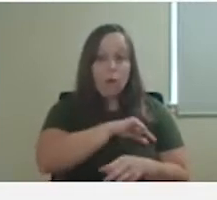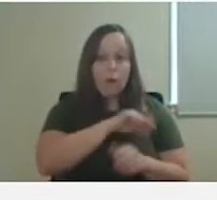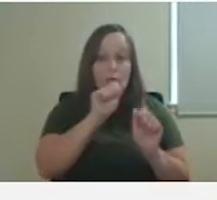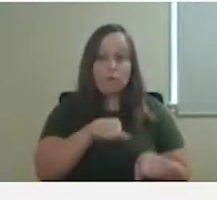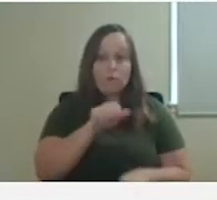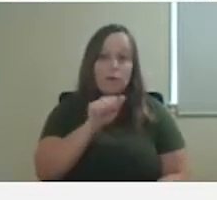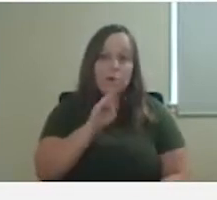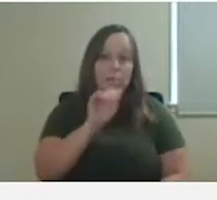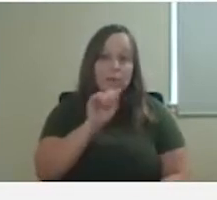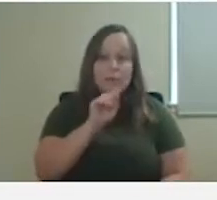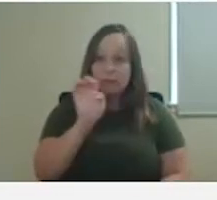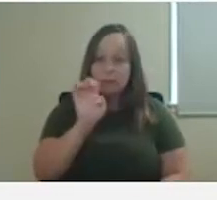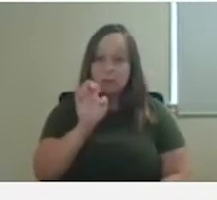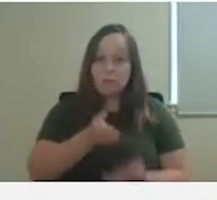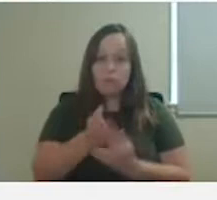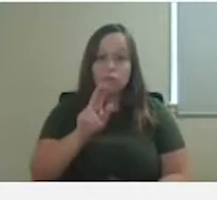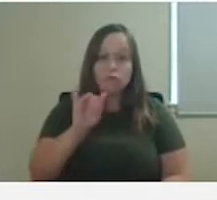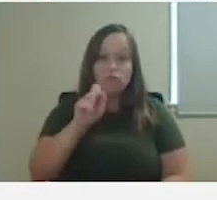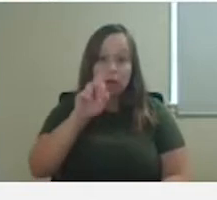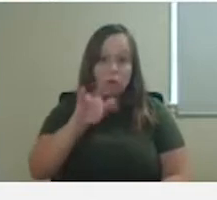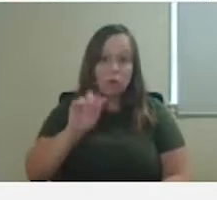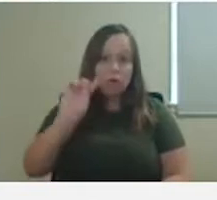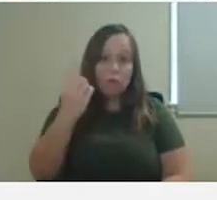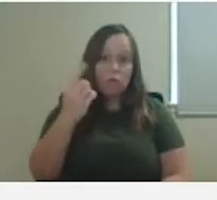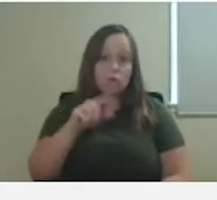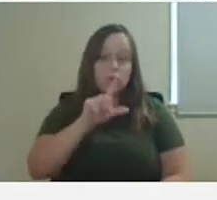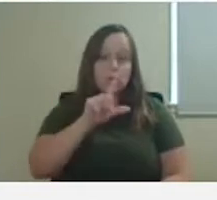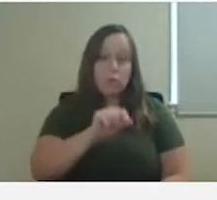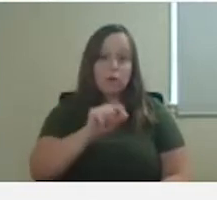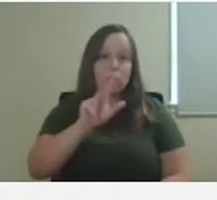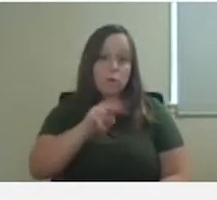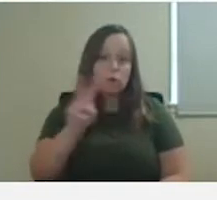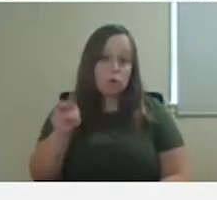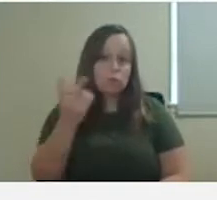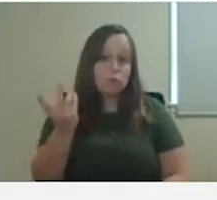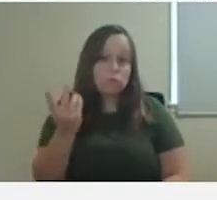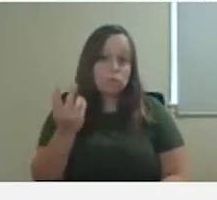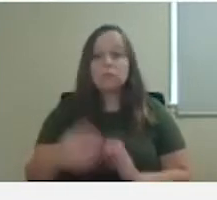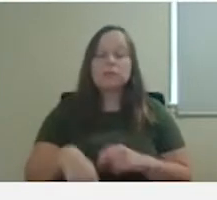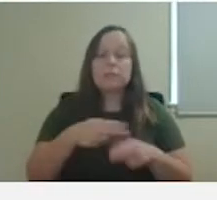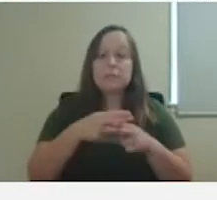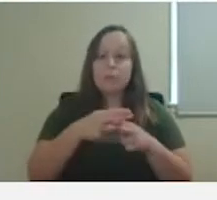through January 1 of 2022. The term "temporary illness" has been